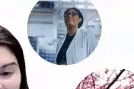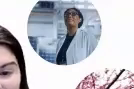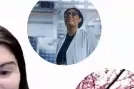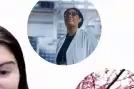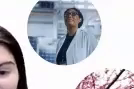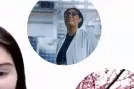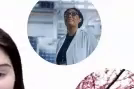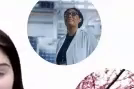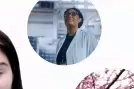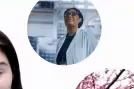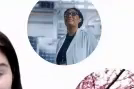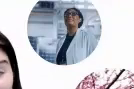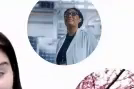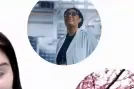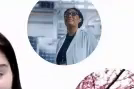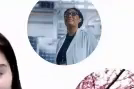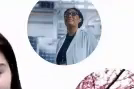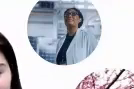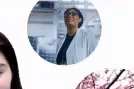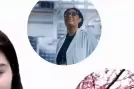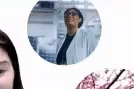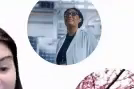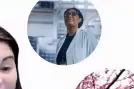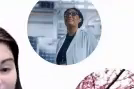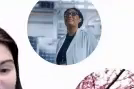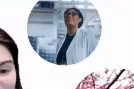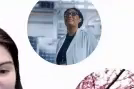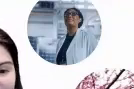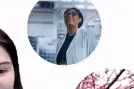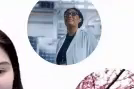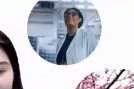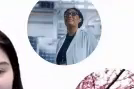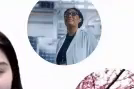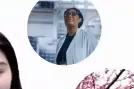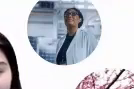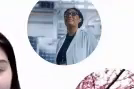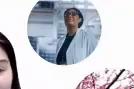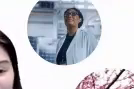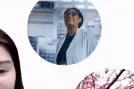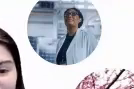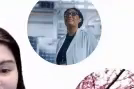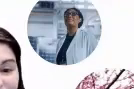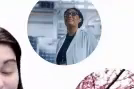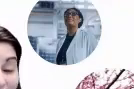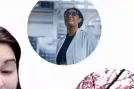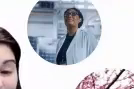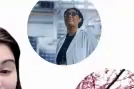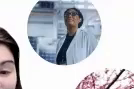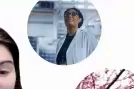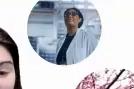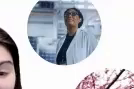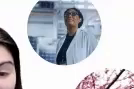reminders, highlighting meeting activities, and take your questions. If you will be attending the Chicago meeting we